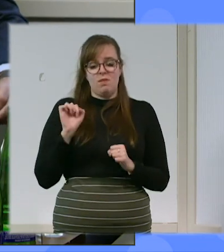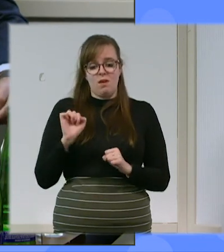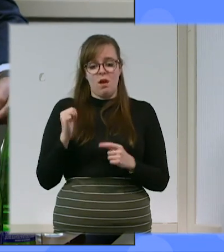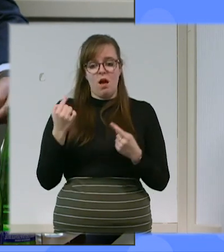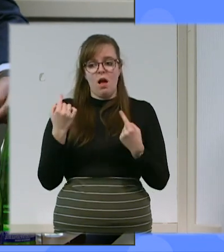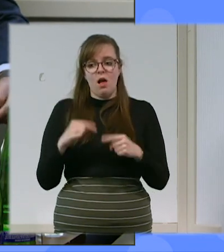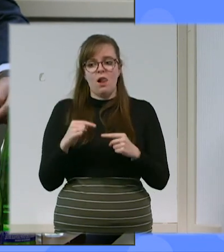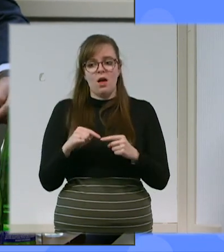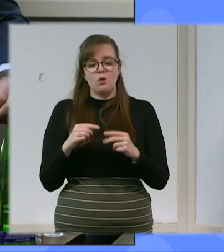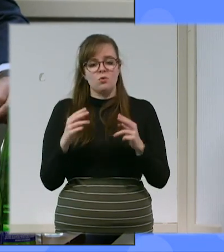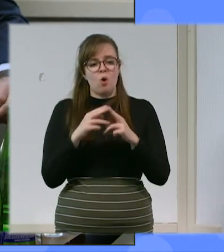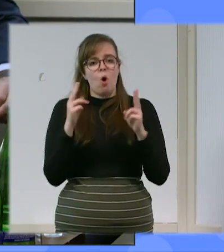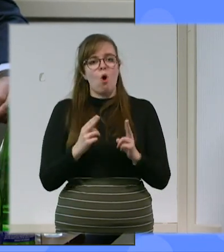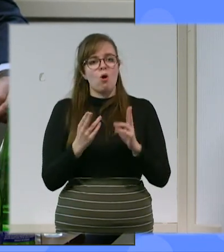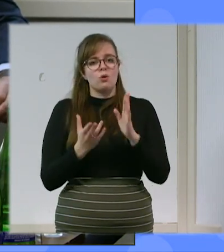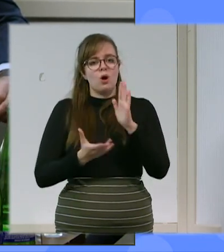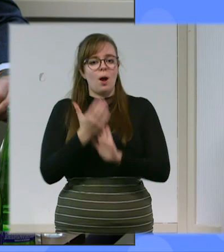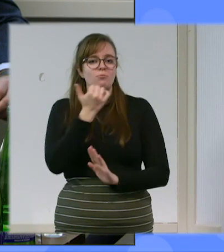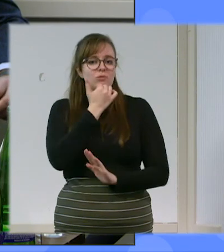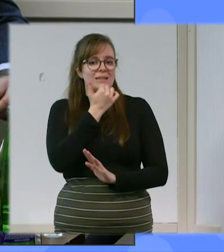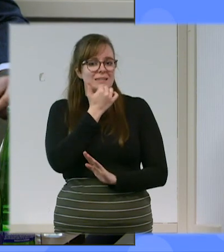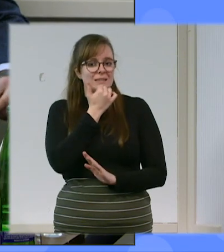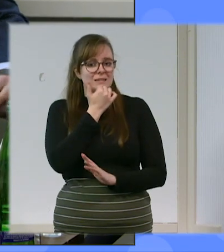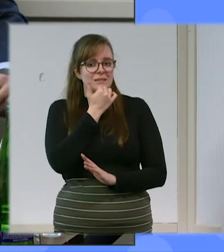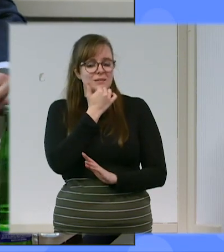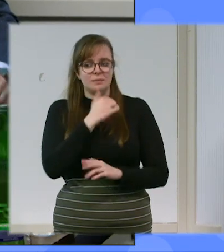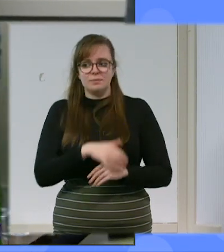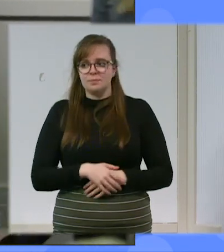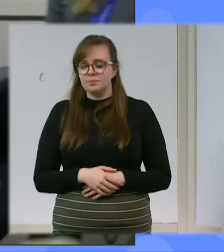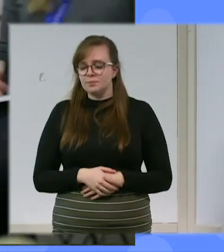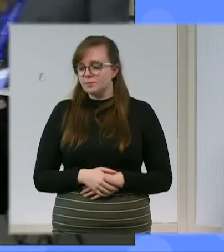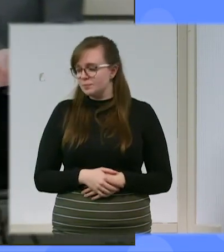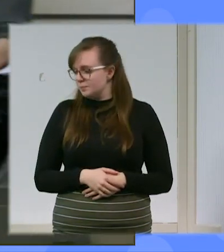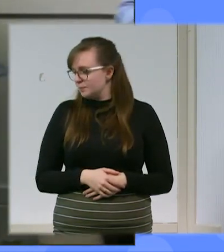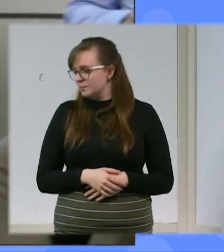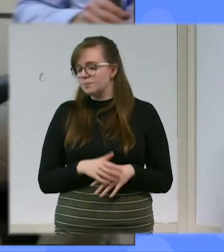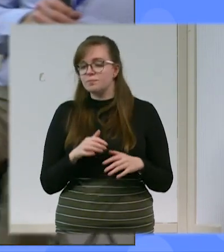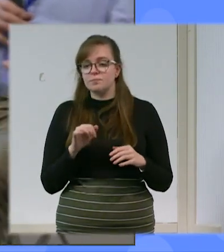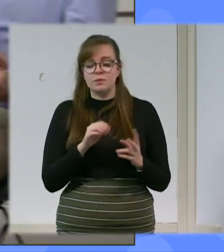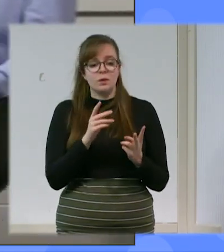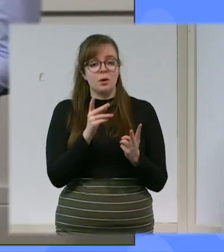houses upgraded yeah and this come I mean both those in terms of the the